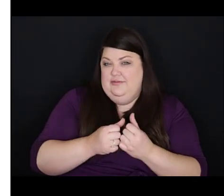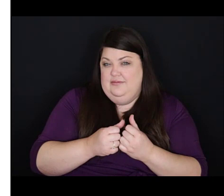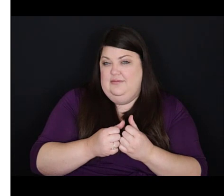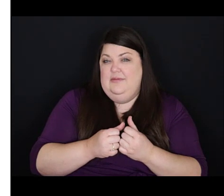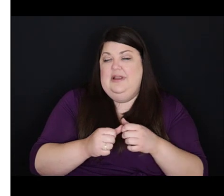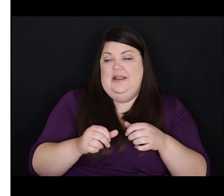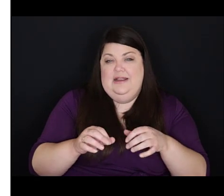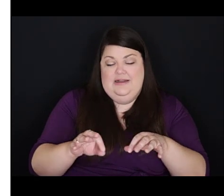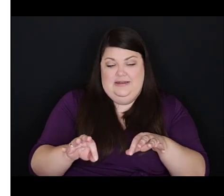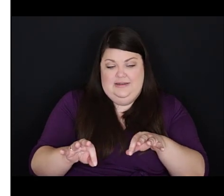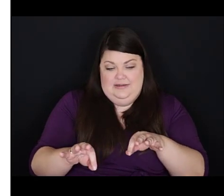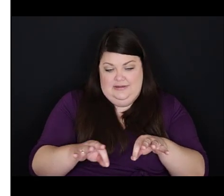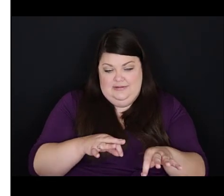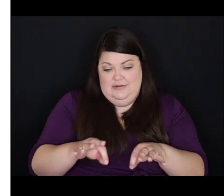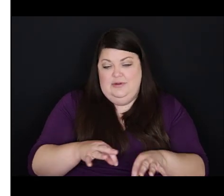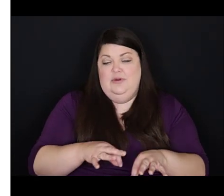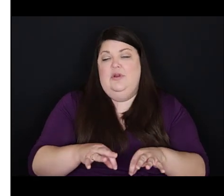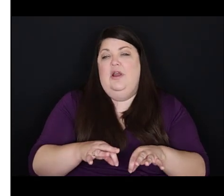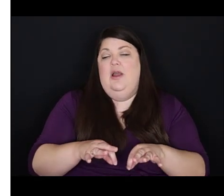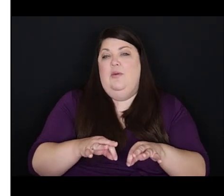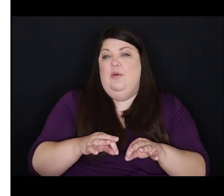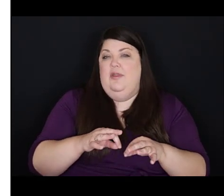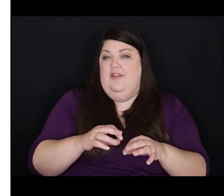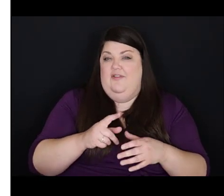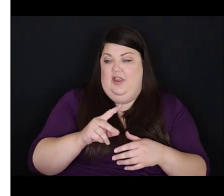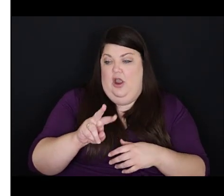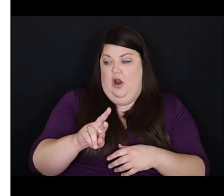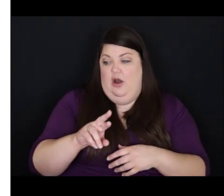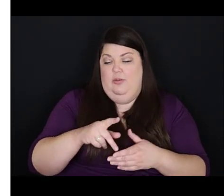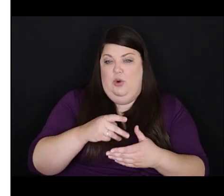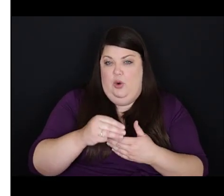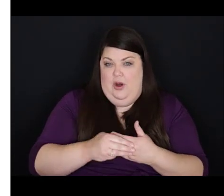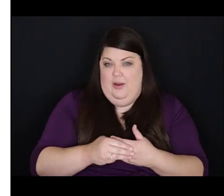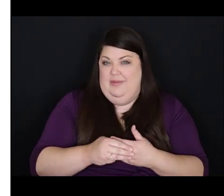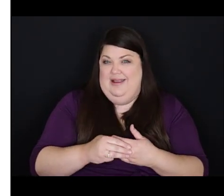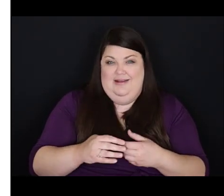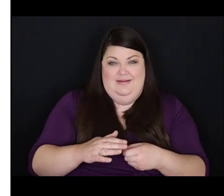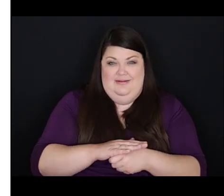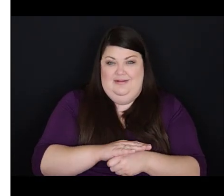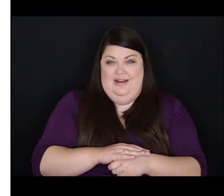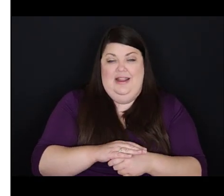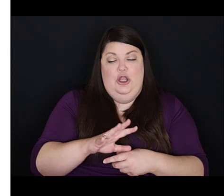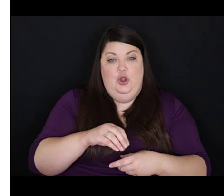program in its entirety, including the range and scope of these services,